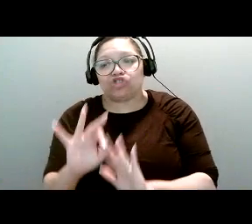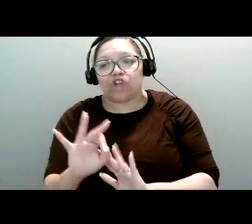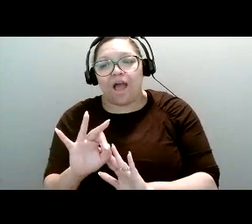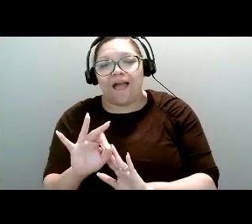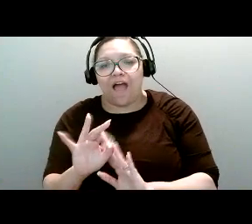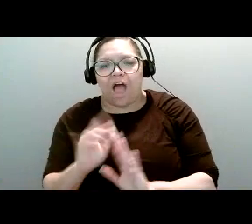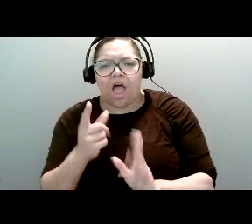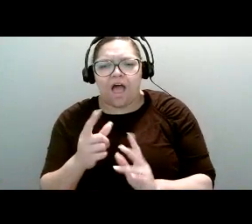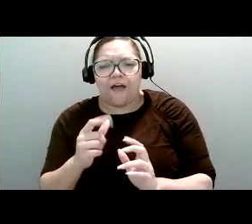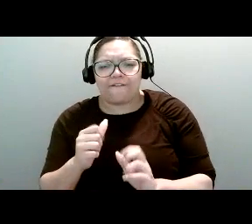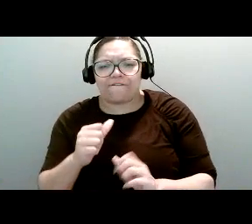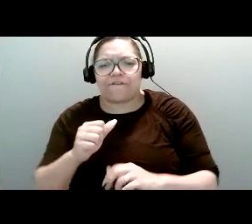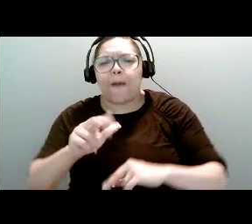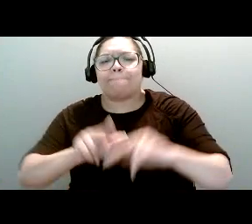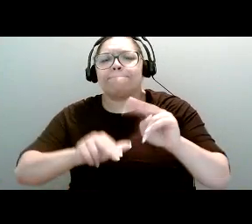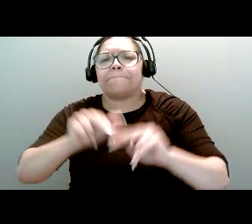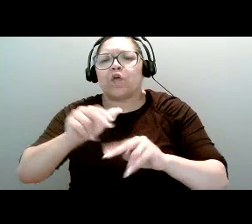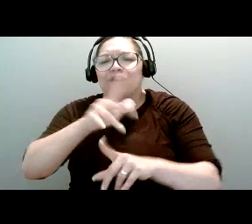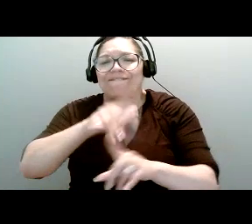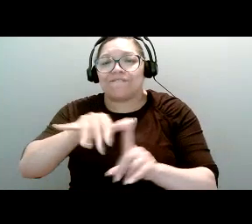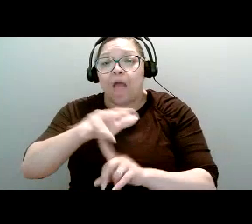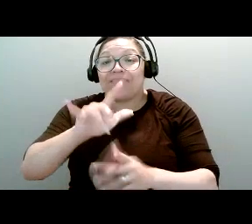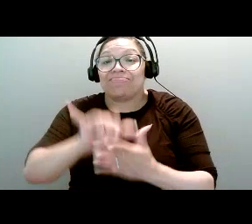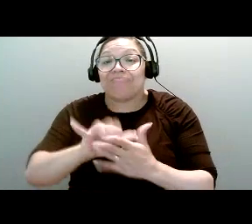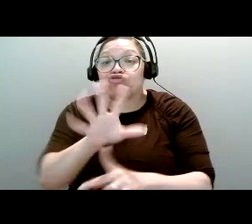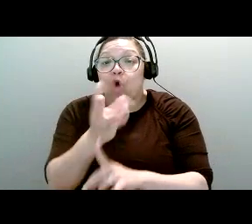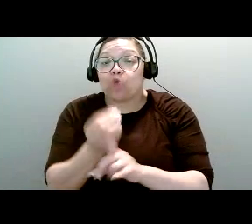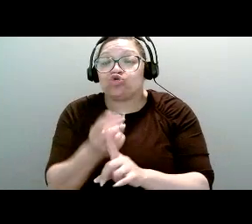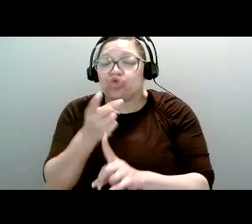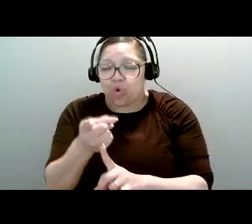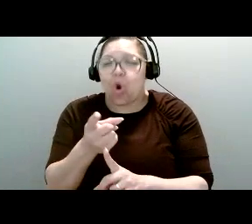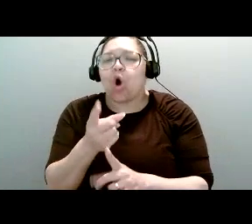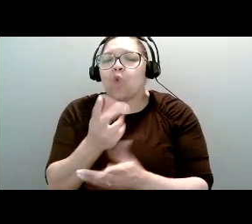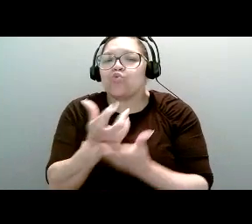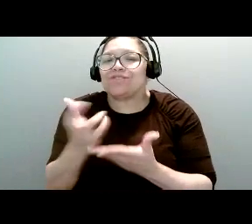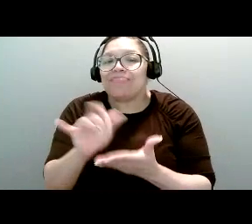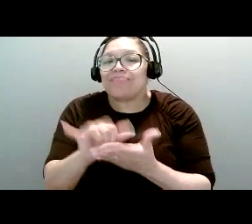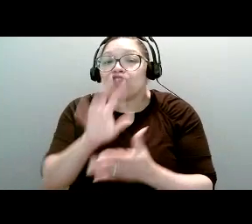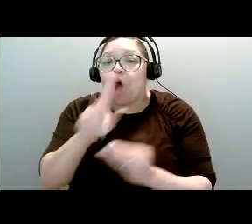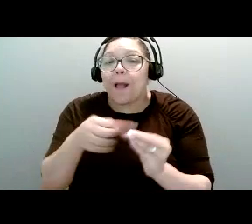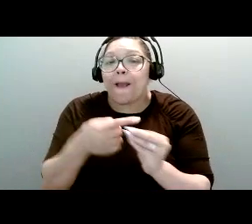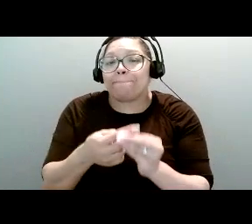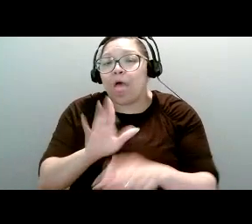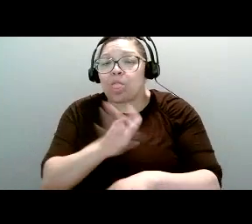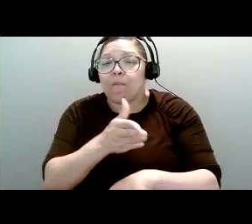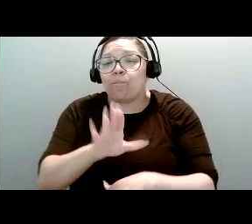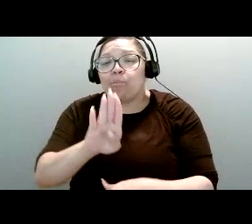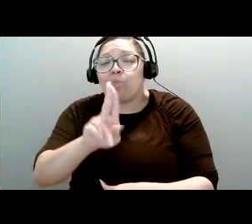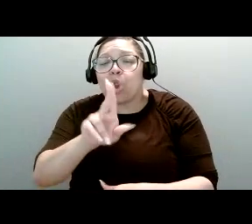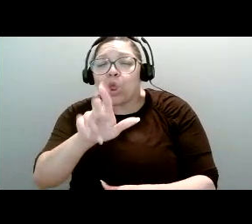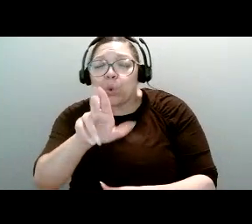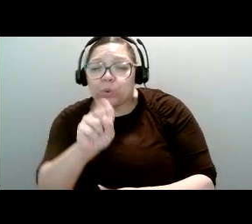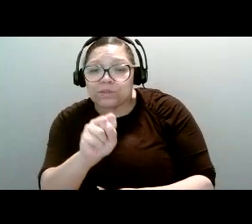And these are cultural resources that talk about the Blues. This is Dockery Farms in Mississippi Delta National Heritage Area,